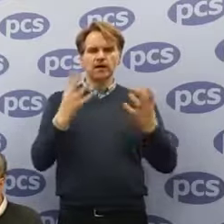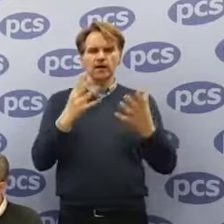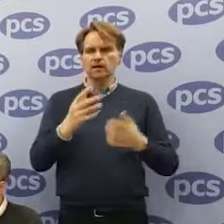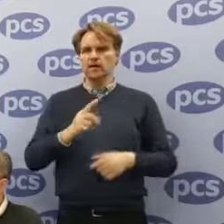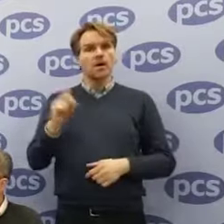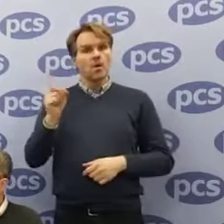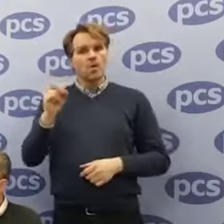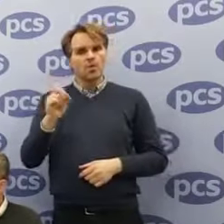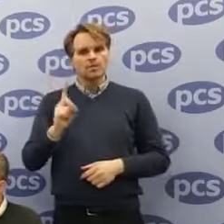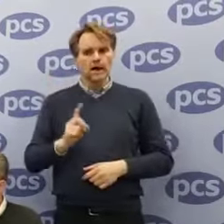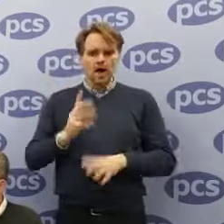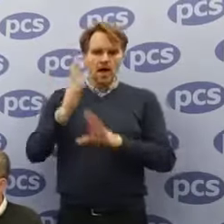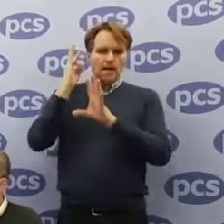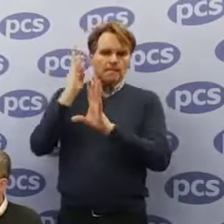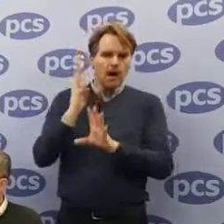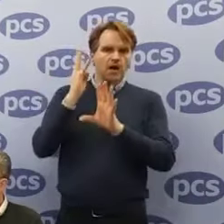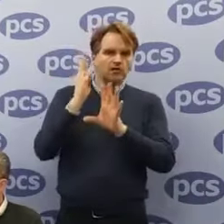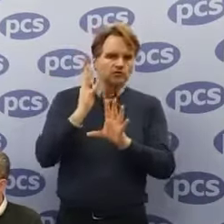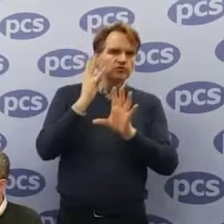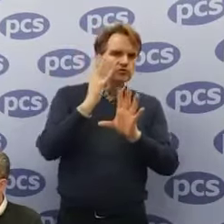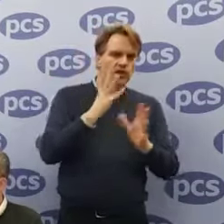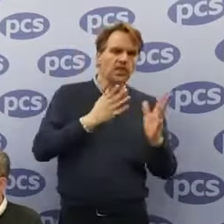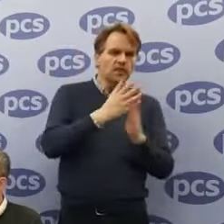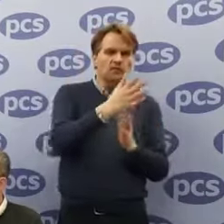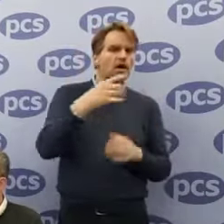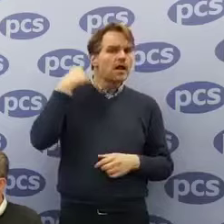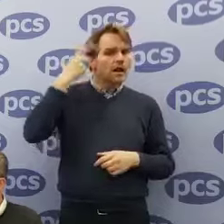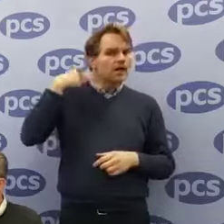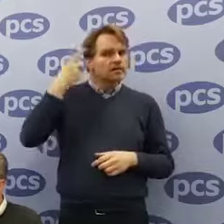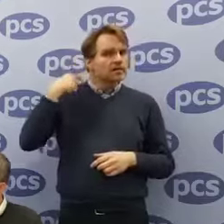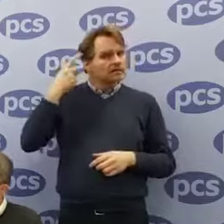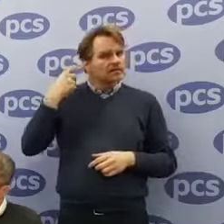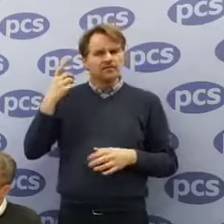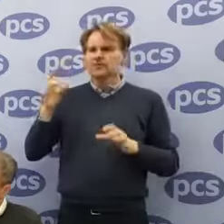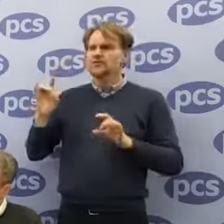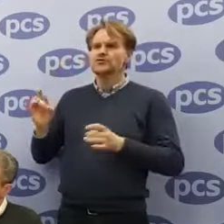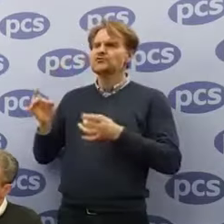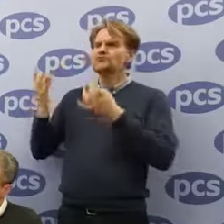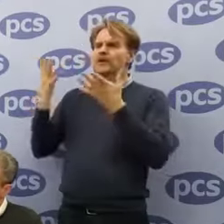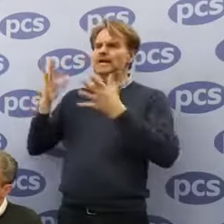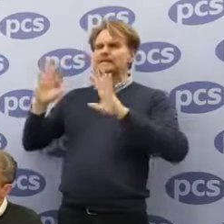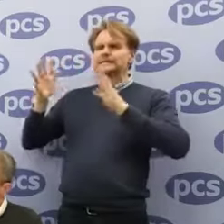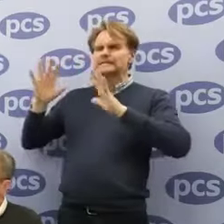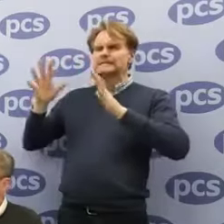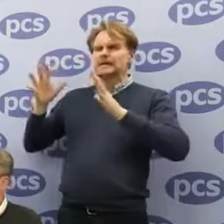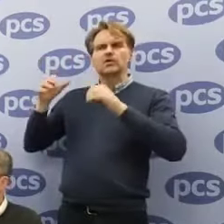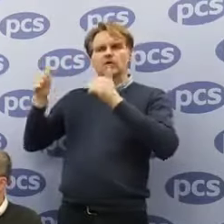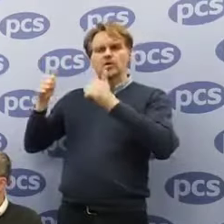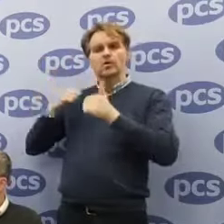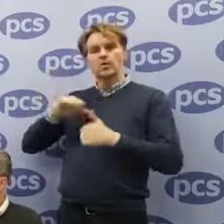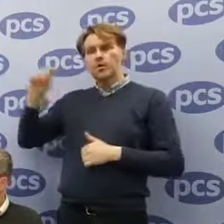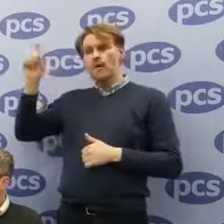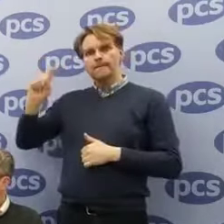police did some years ago, as strike action does not always resonate well with the public, we want their support not negative comments because they do